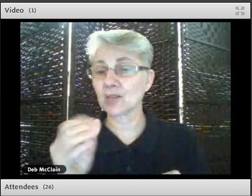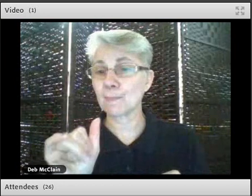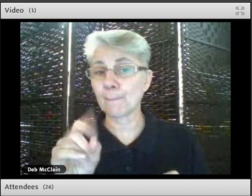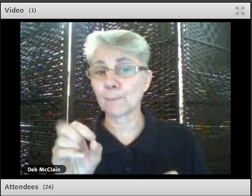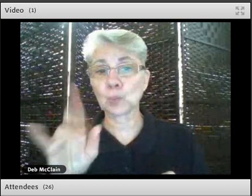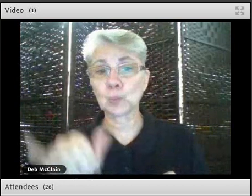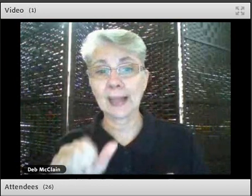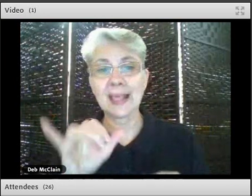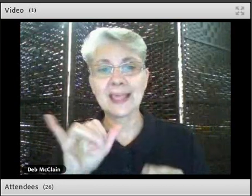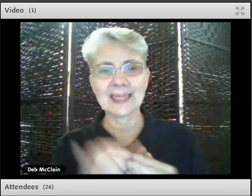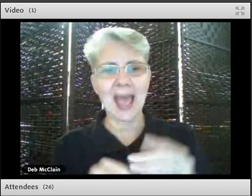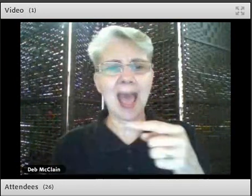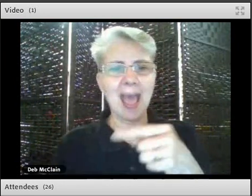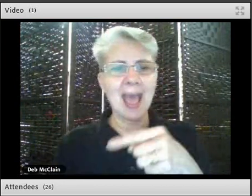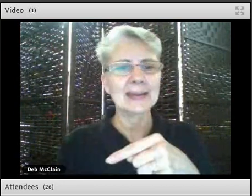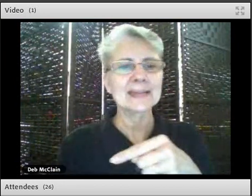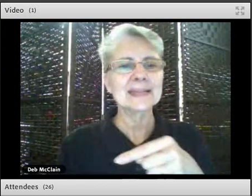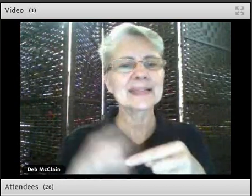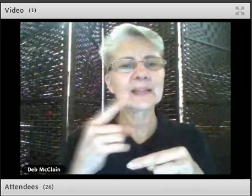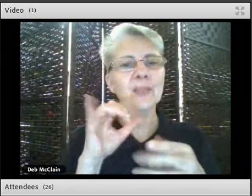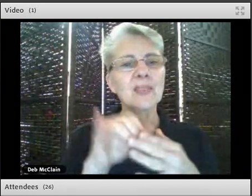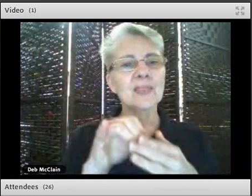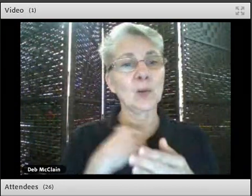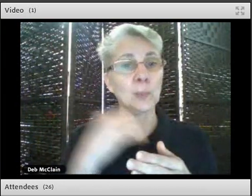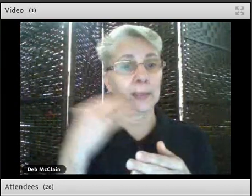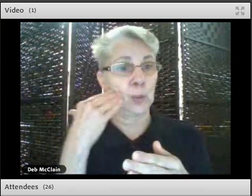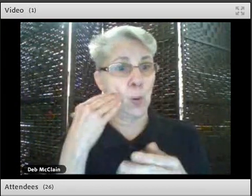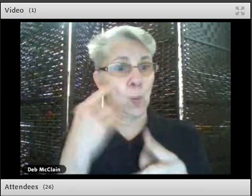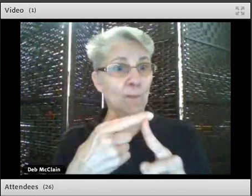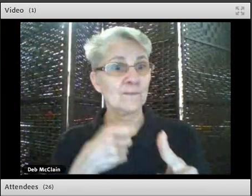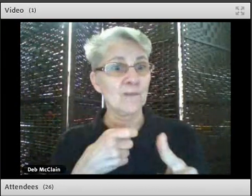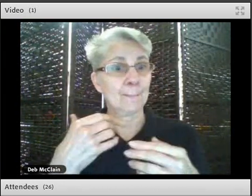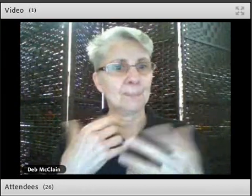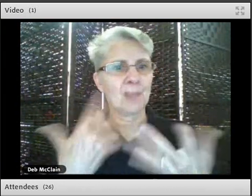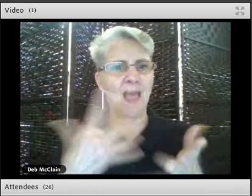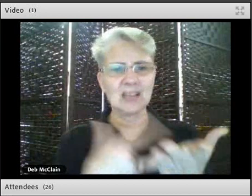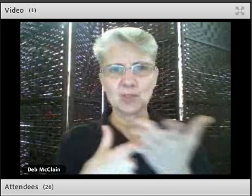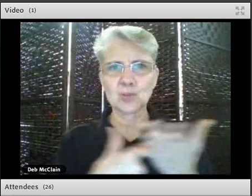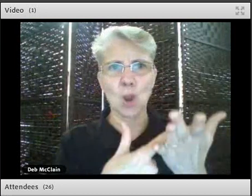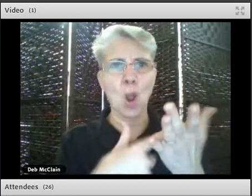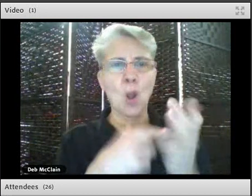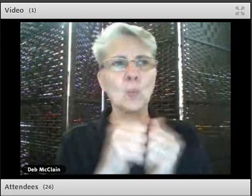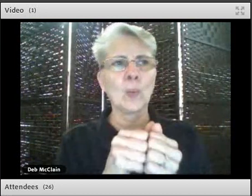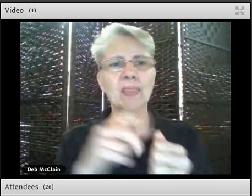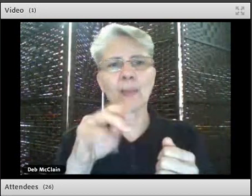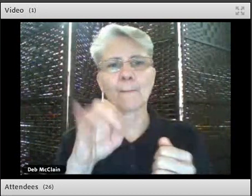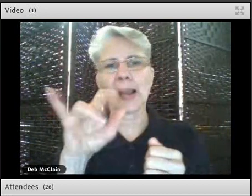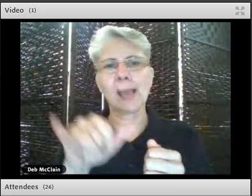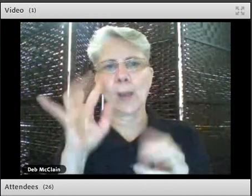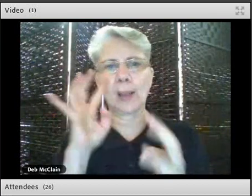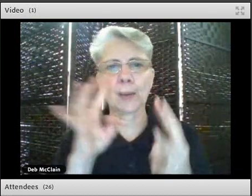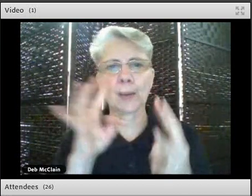So OLAC did a best-practices document in conjunction with the Playaway producers